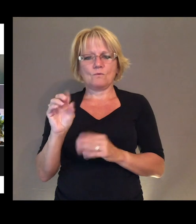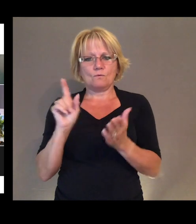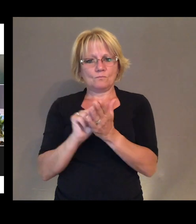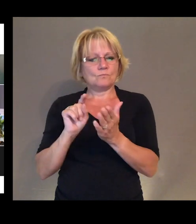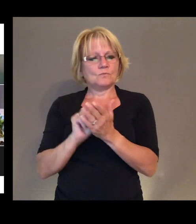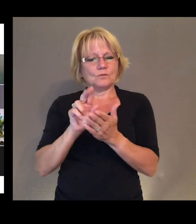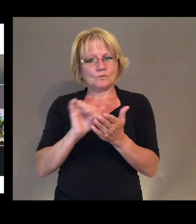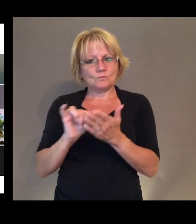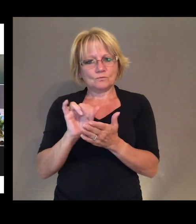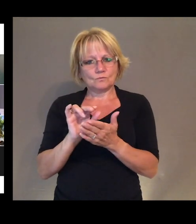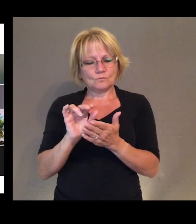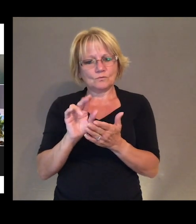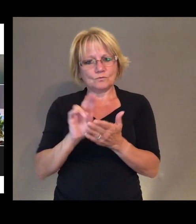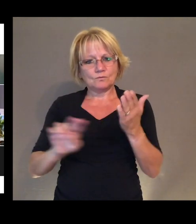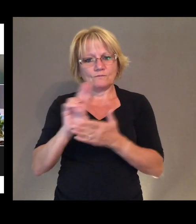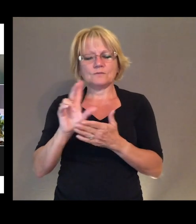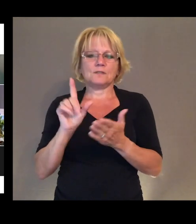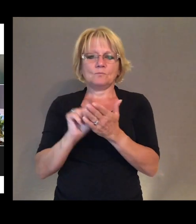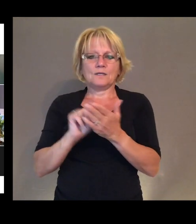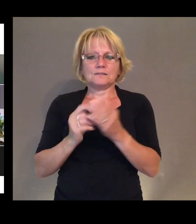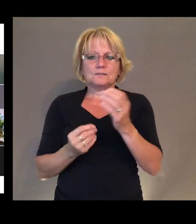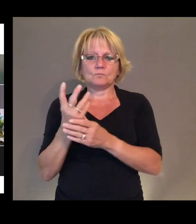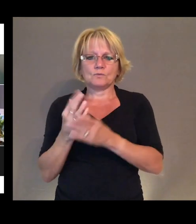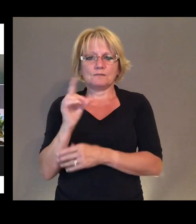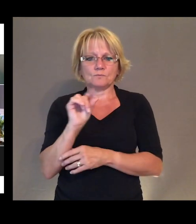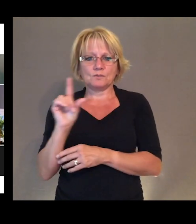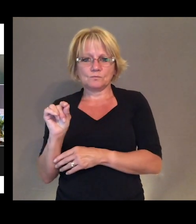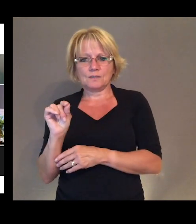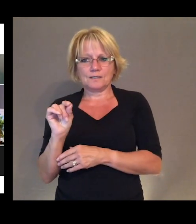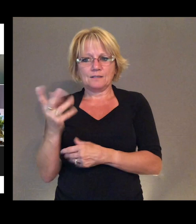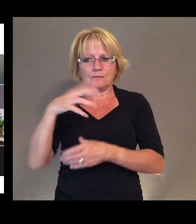spring of 2020 as part of their teaching and learning and higher educational series.